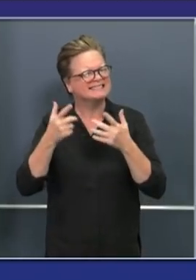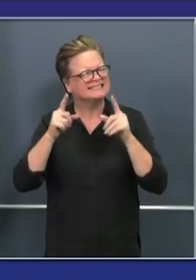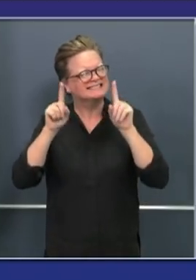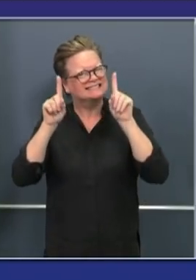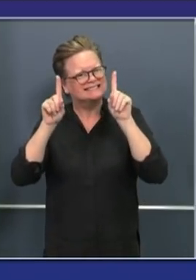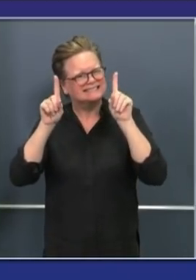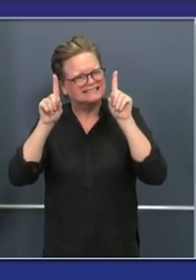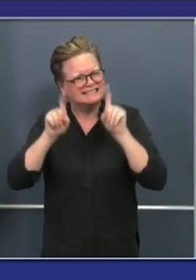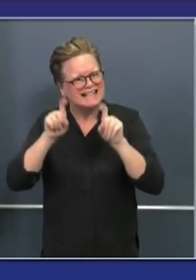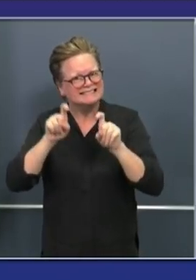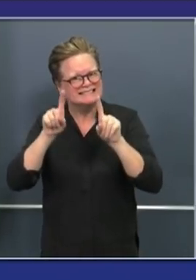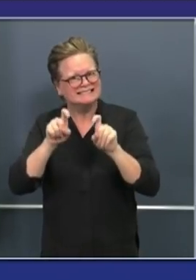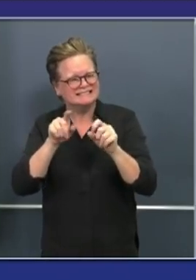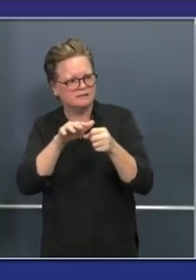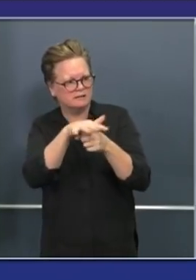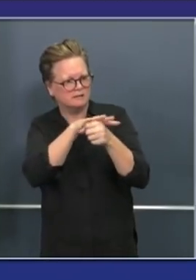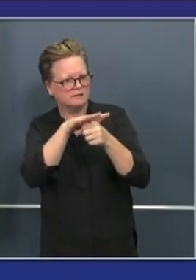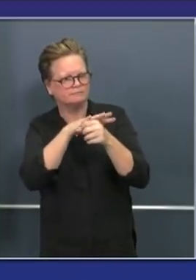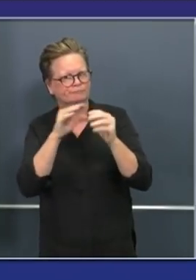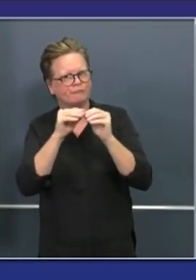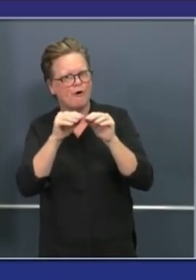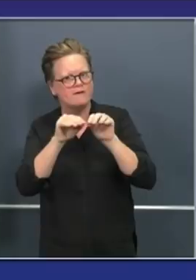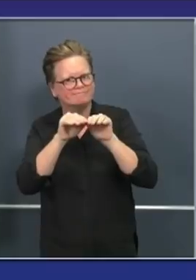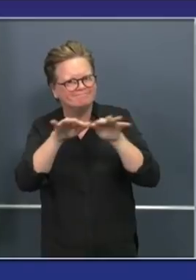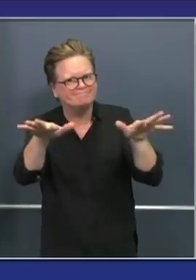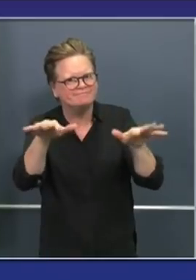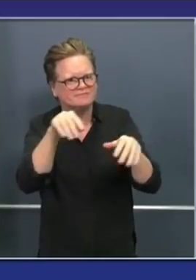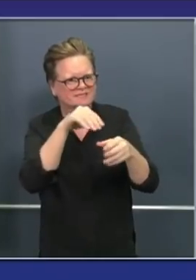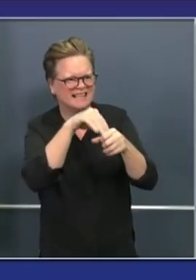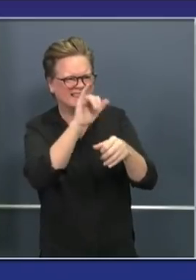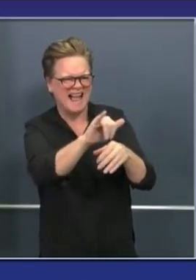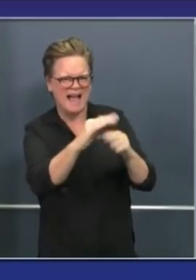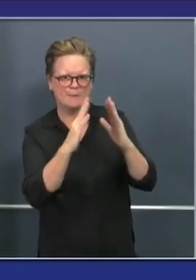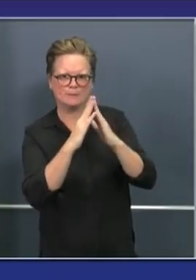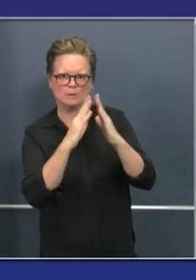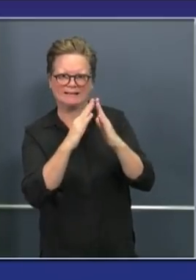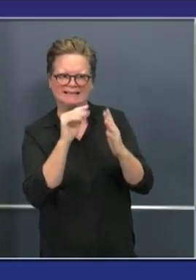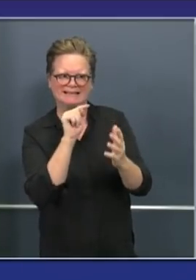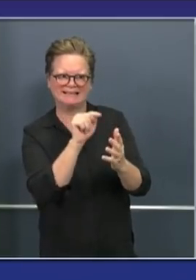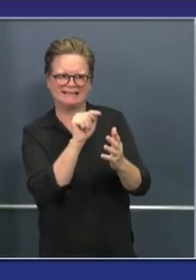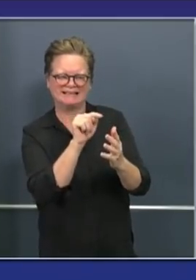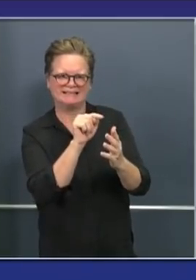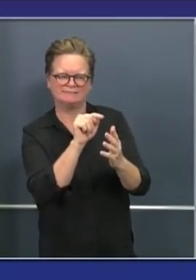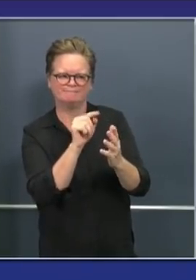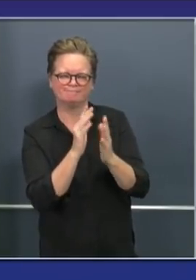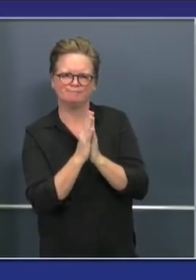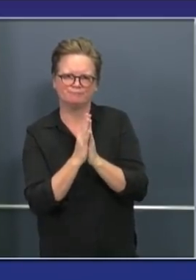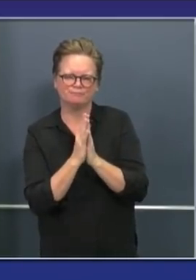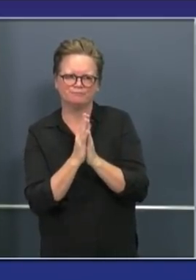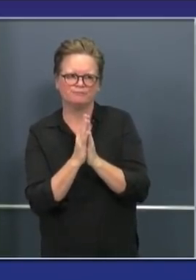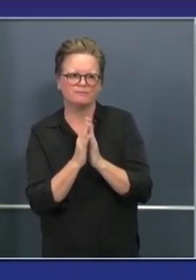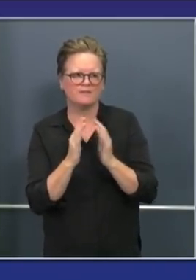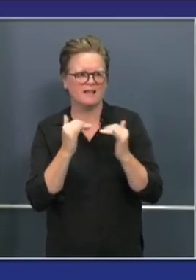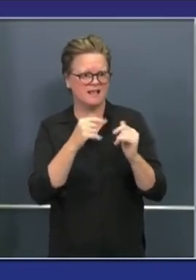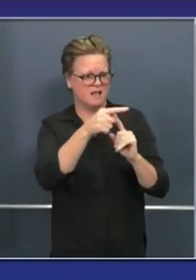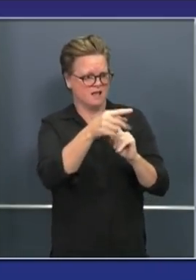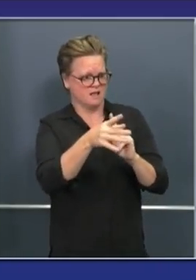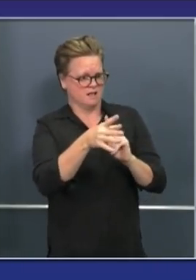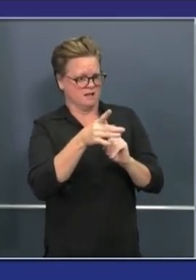ADDITIONAL CASES, BUT THAT THINGS LIKE TESTING AND CONTACT TRACING CONTINUE TO BE A FOCUS AND COLLECTIVELY ACROSS